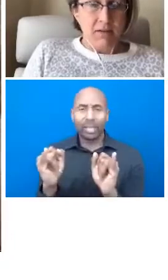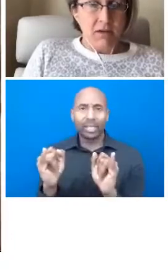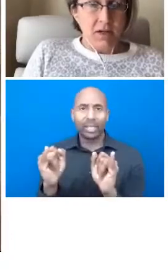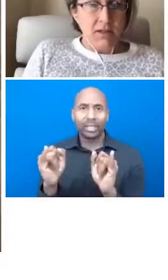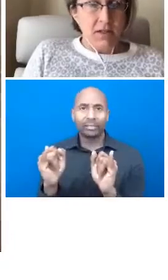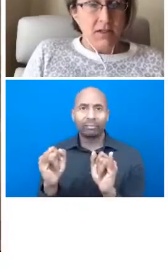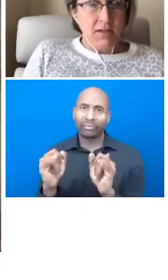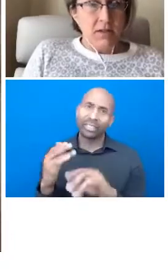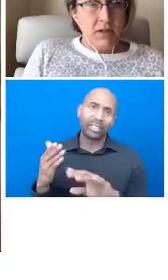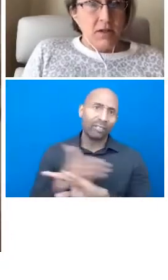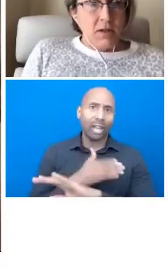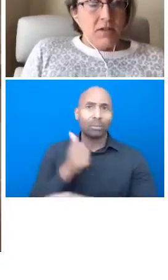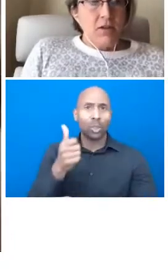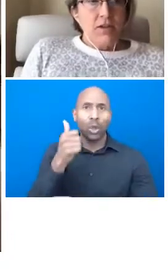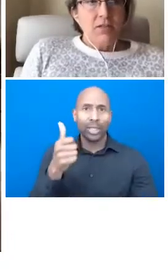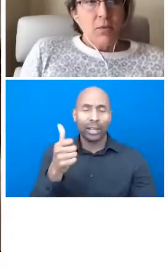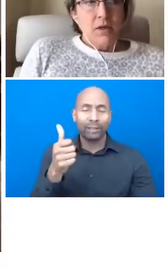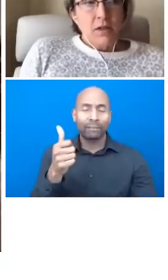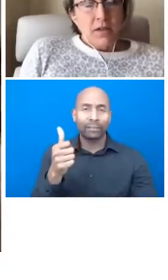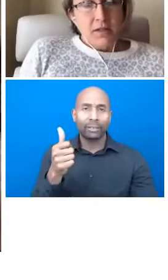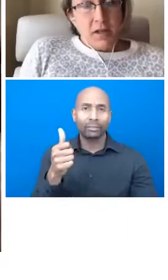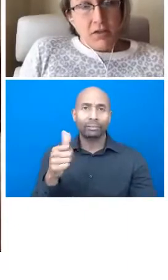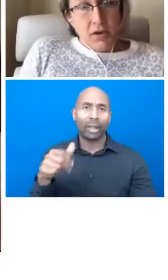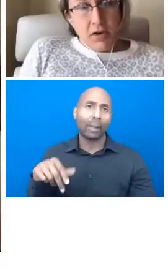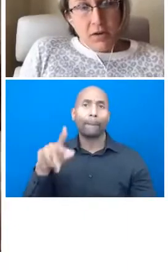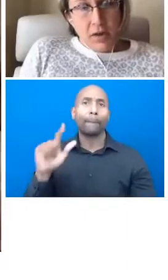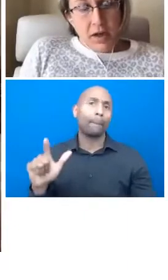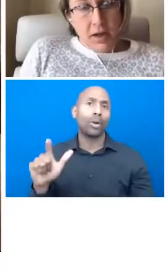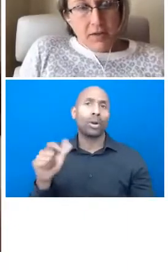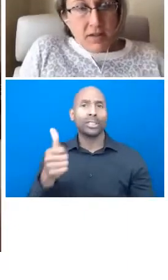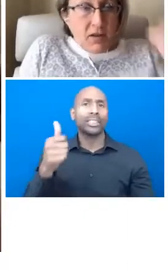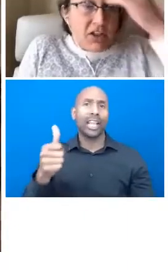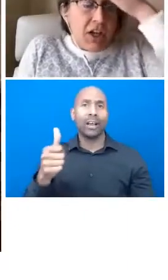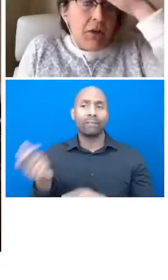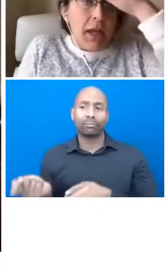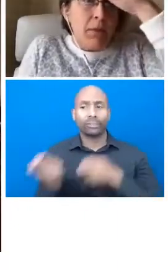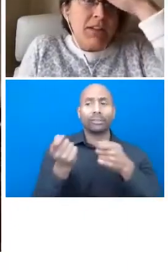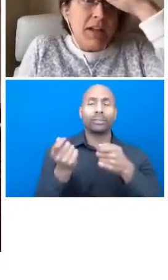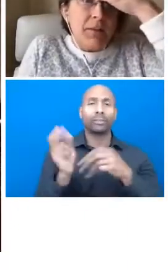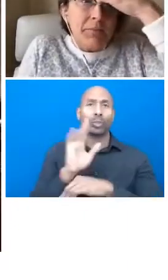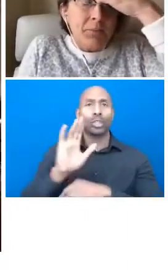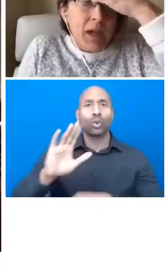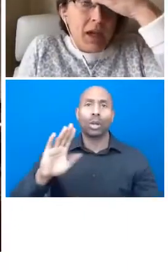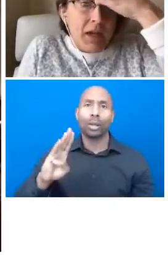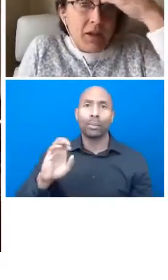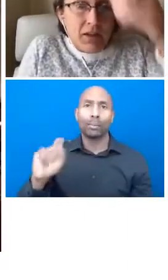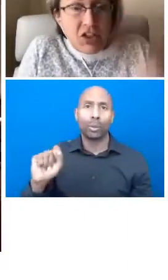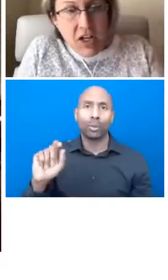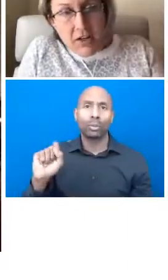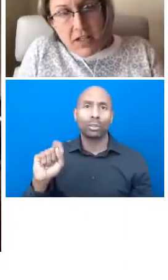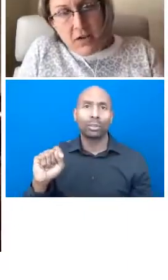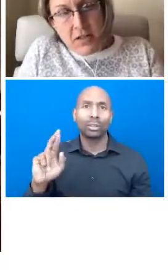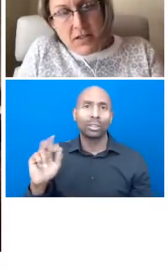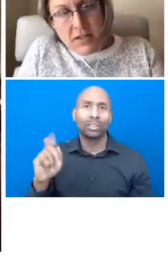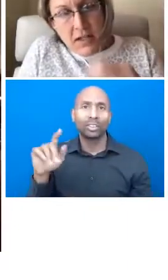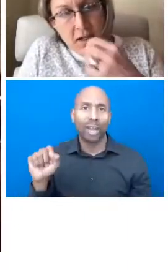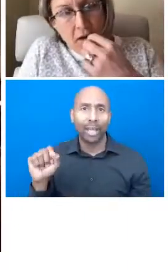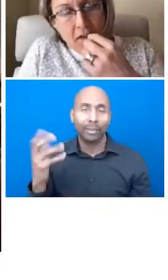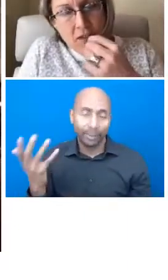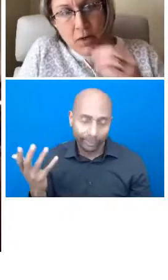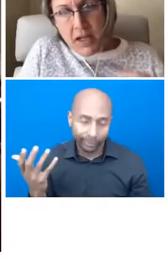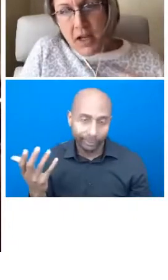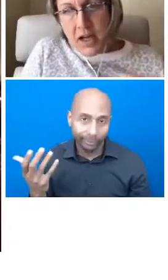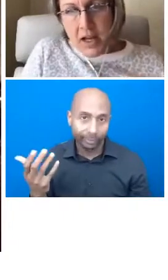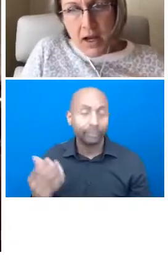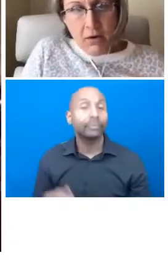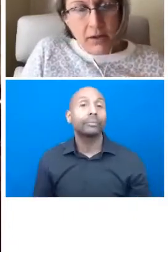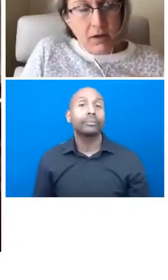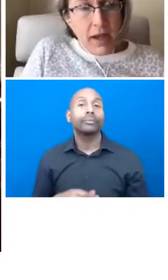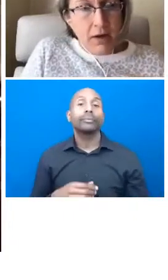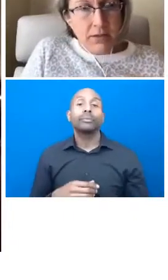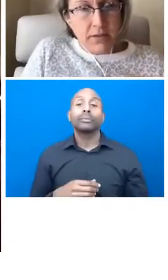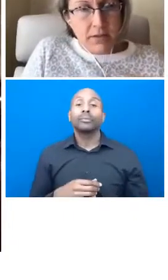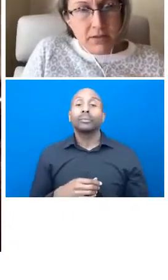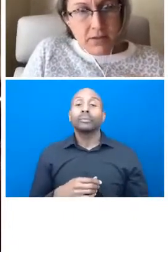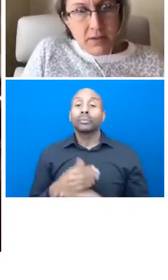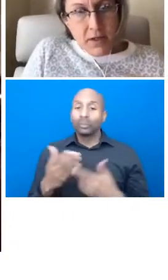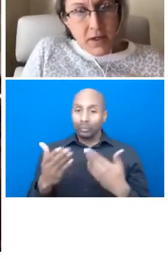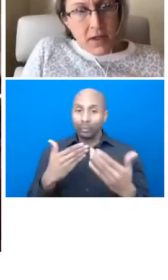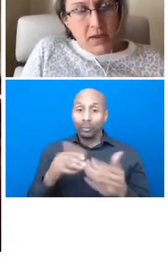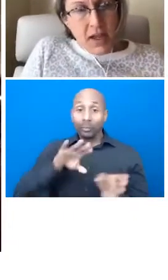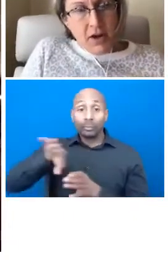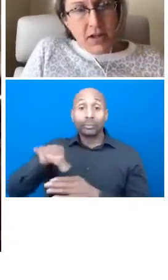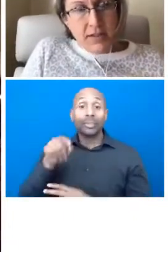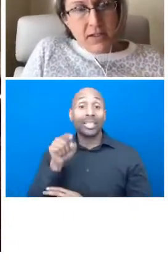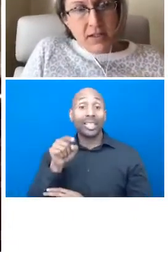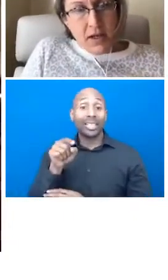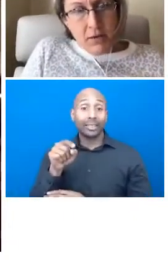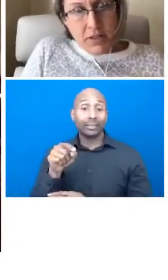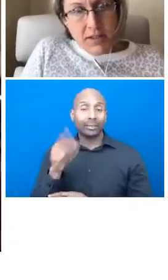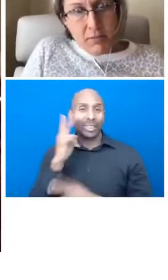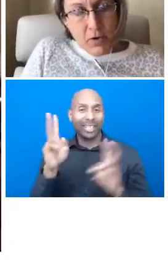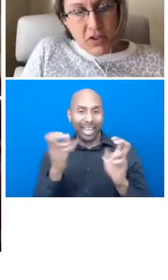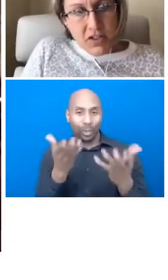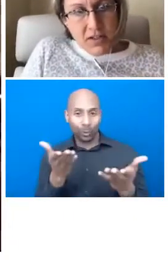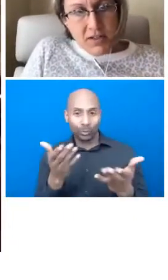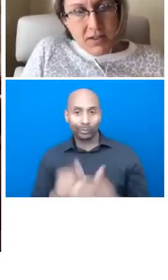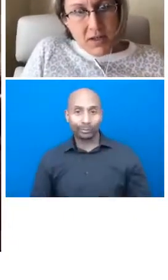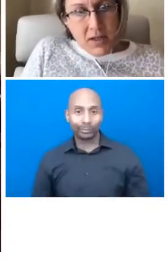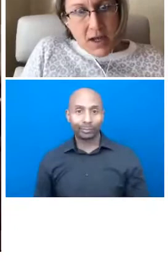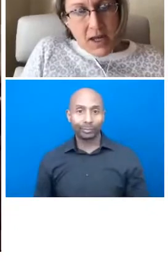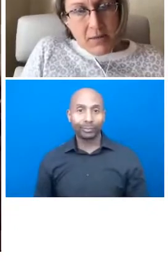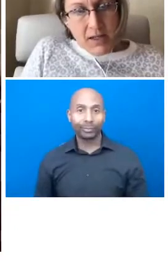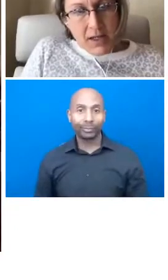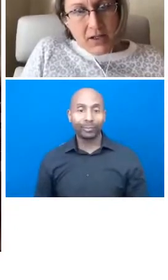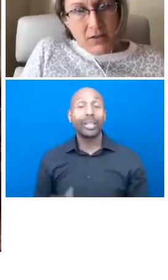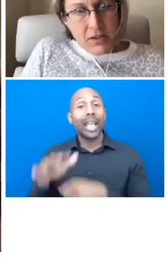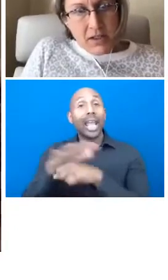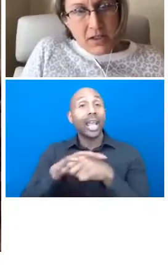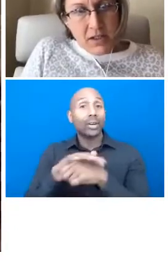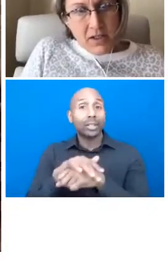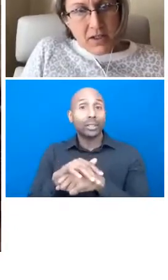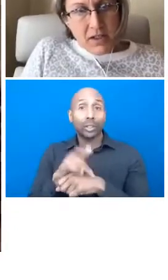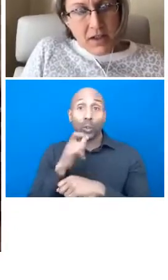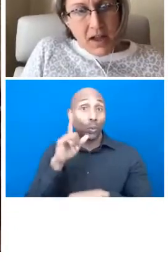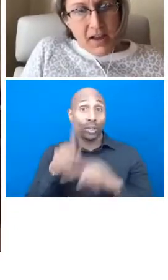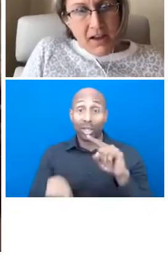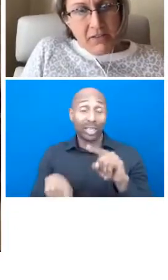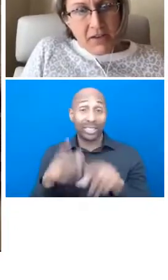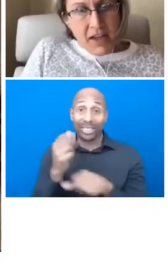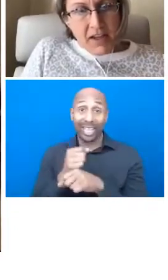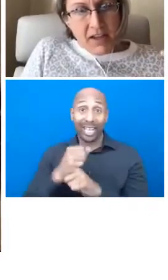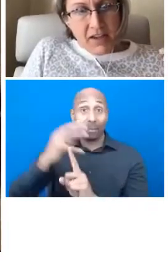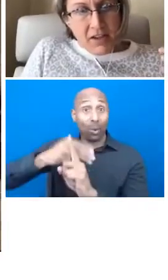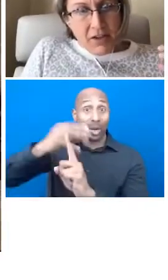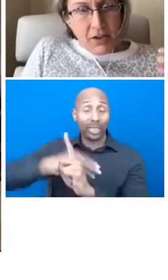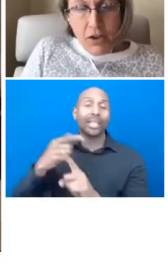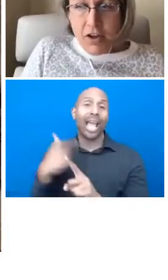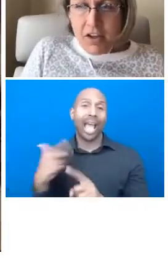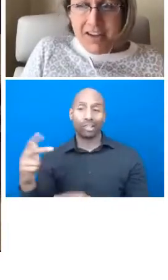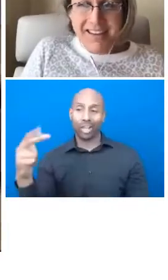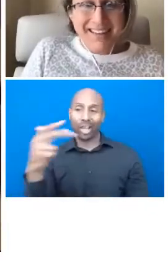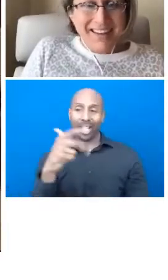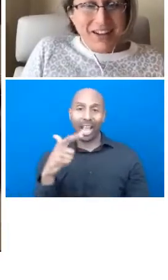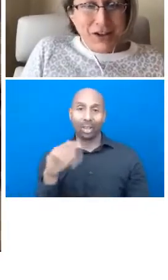The shadows you can see, I cut out little houses in the areas that did not receive mortgages.